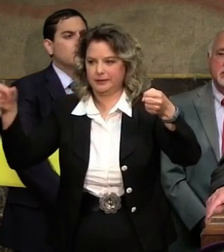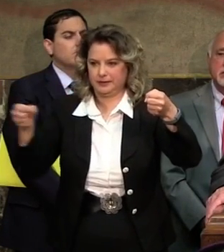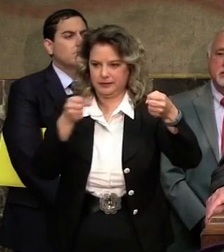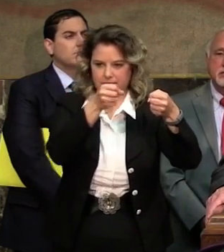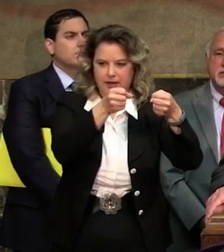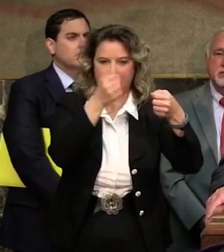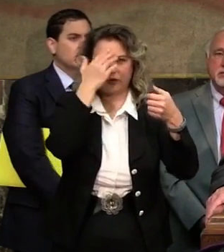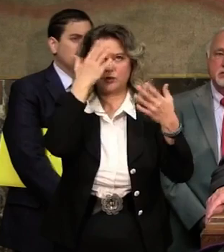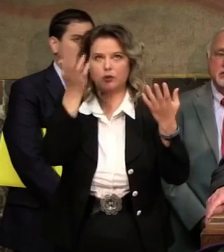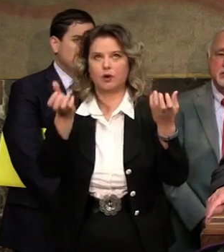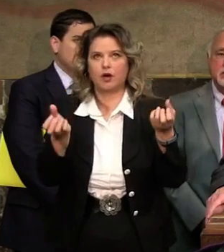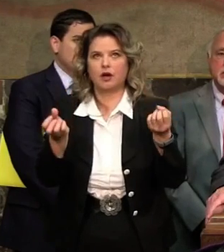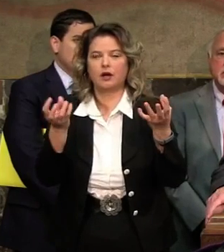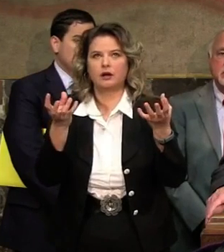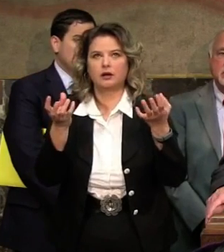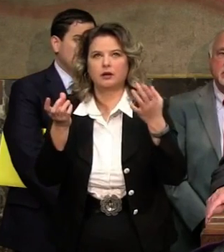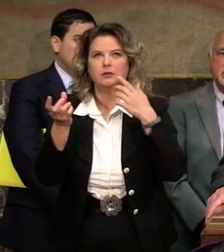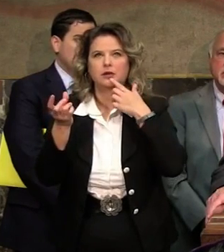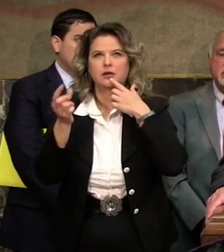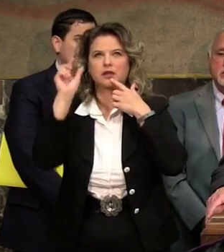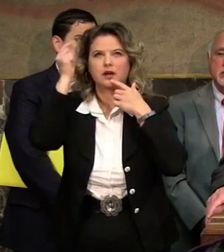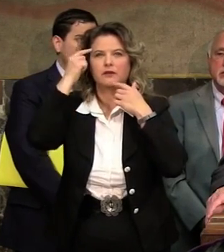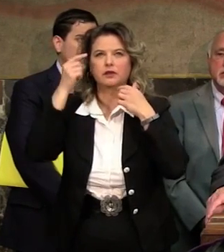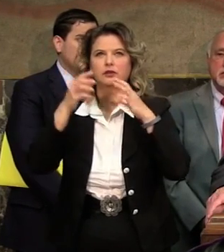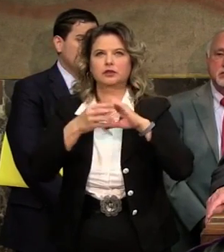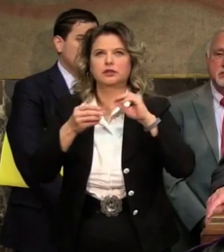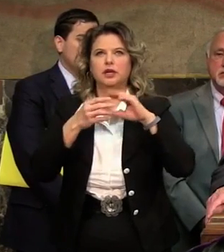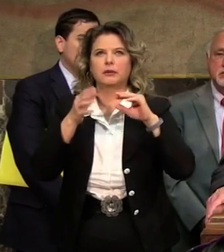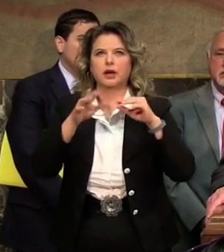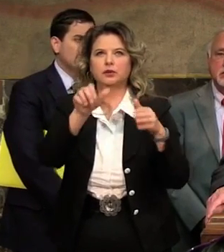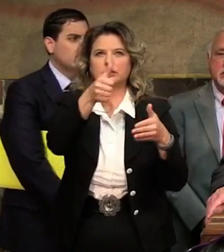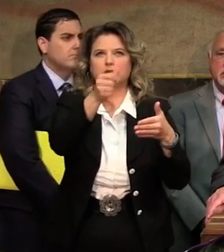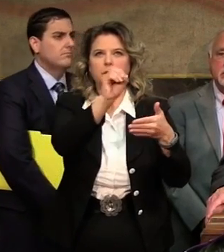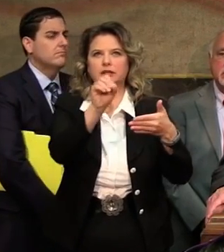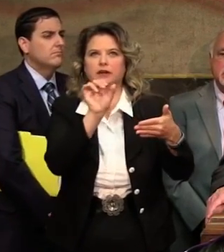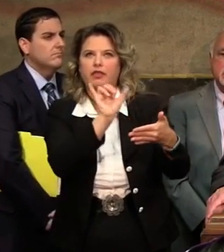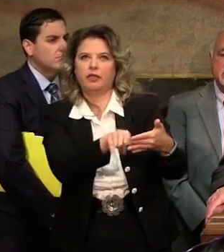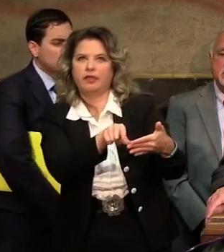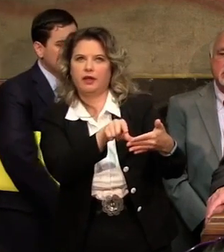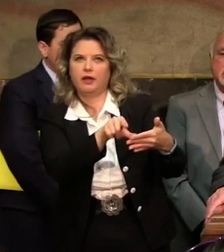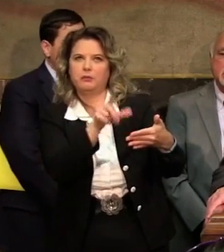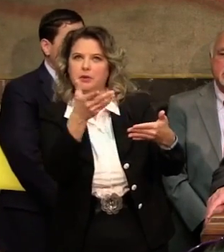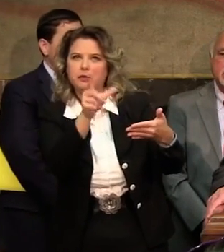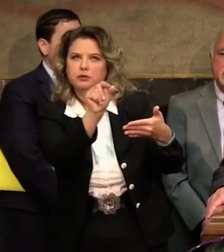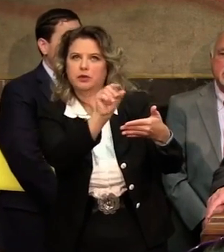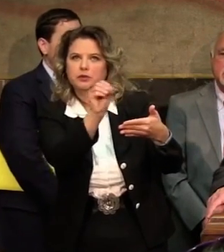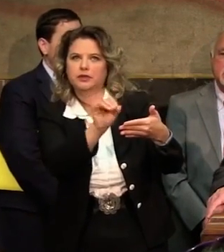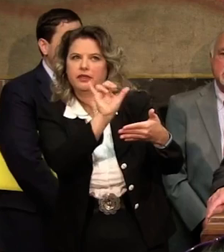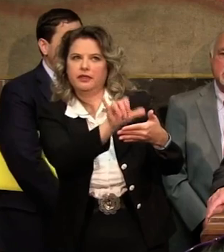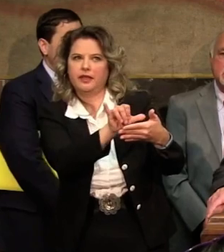governor just mentioned there's probably ten percent of that maybe twenty percent in that neighborhood that invested